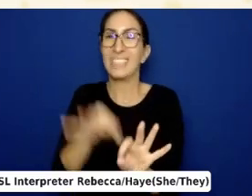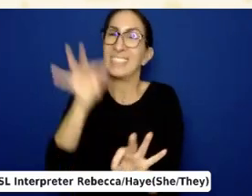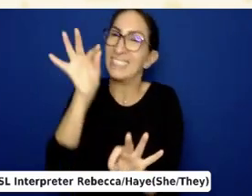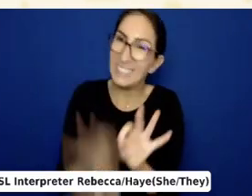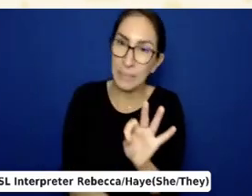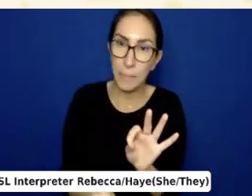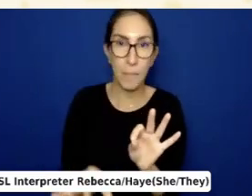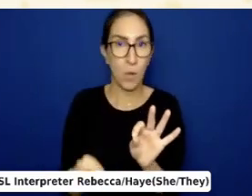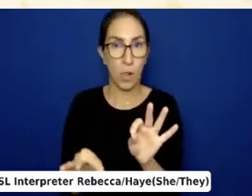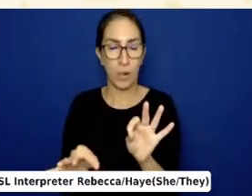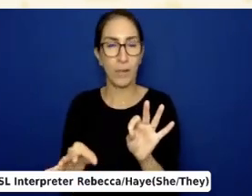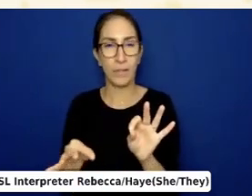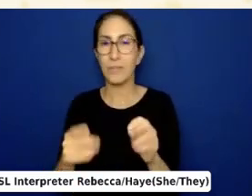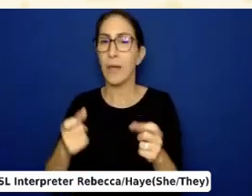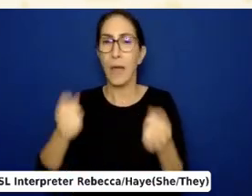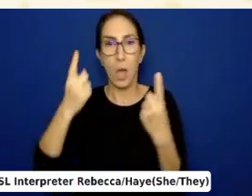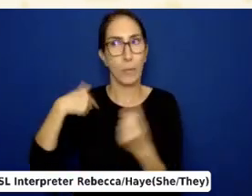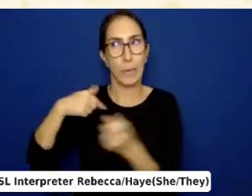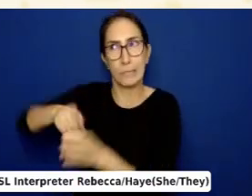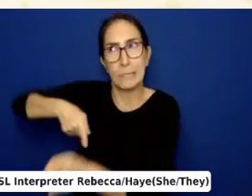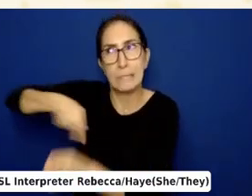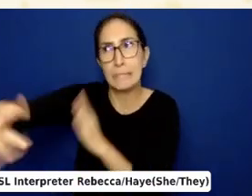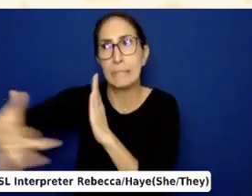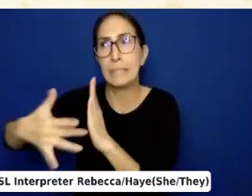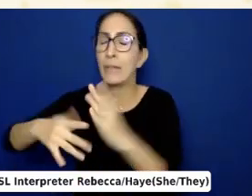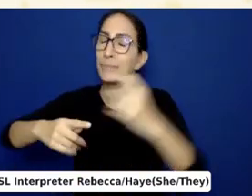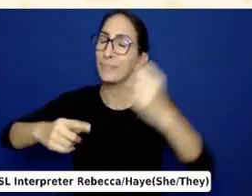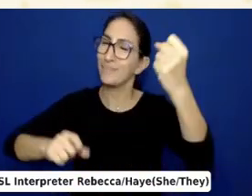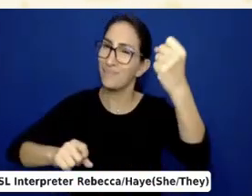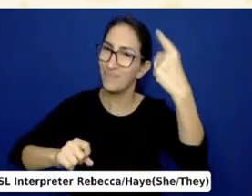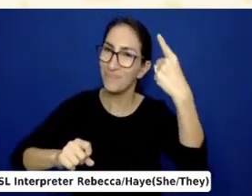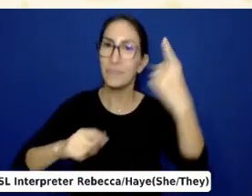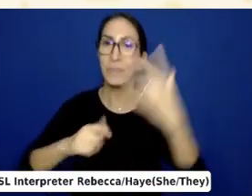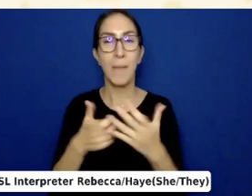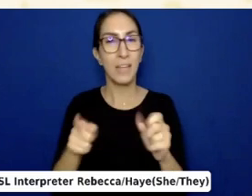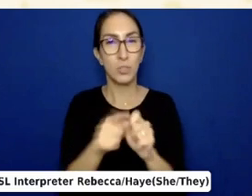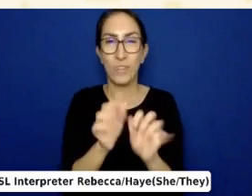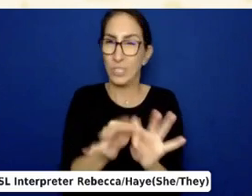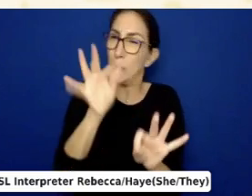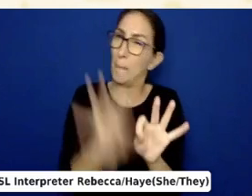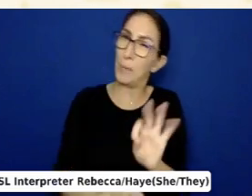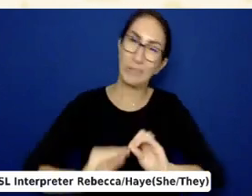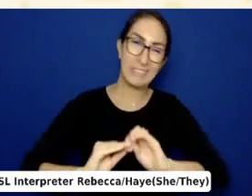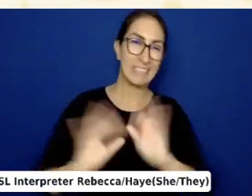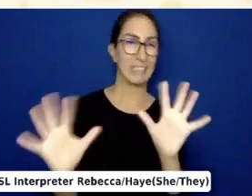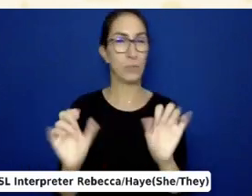that we are, right? Not in all spaces we can just change the word probably